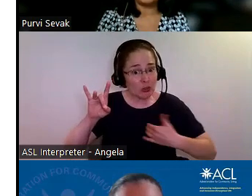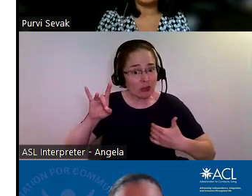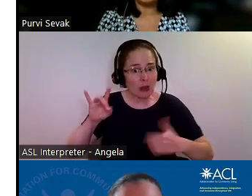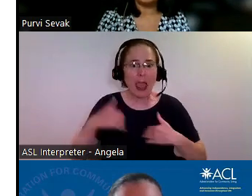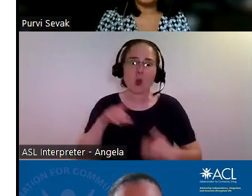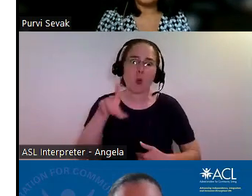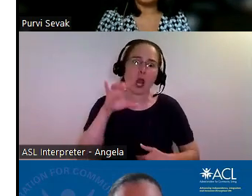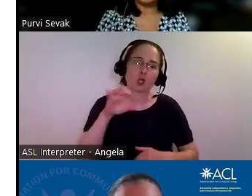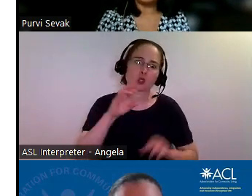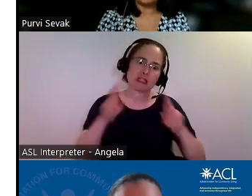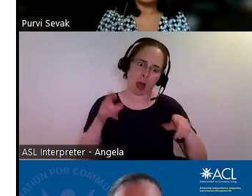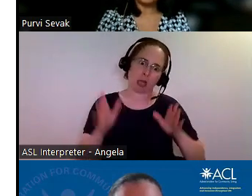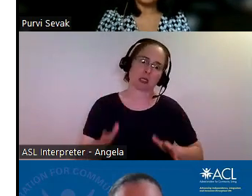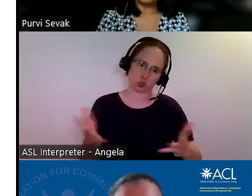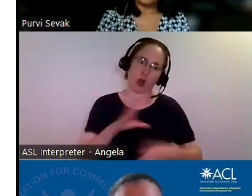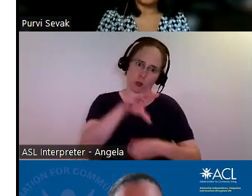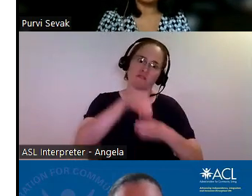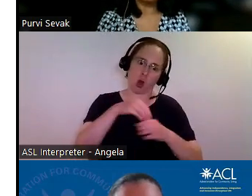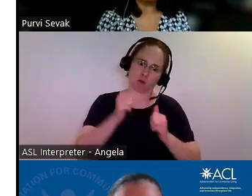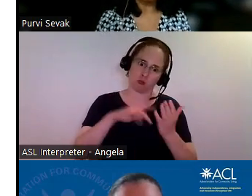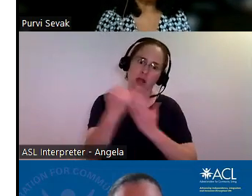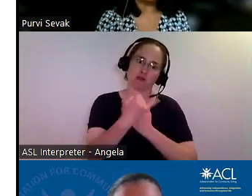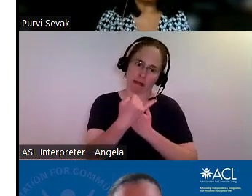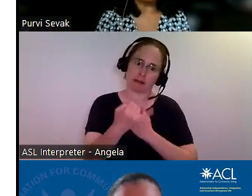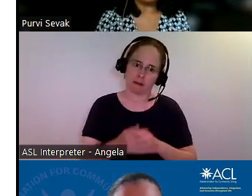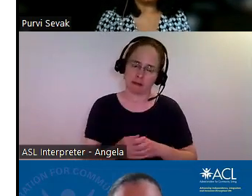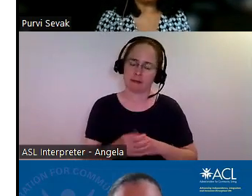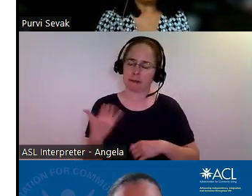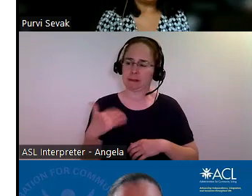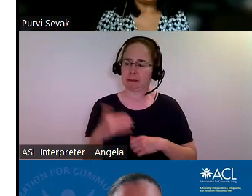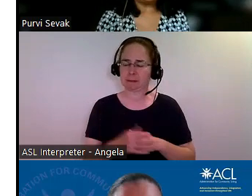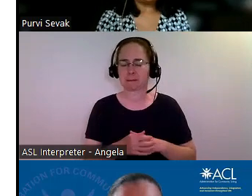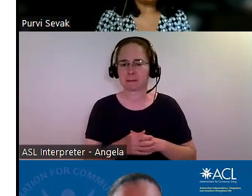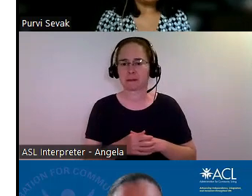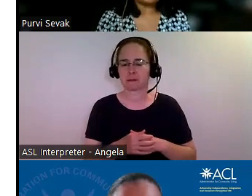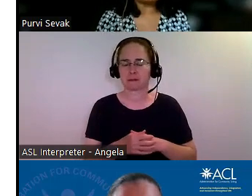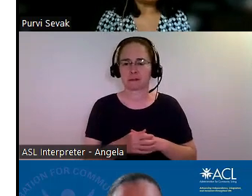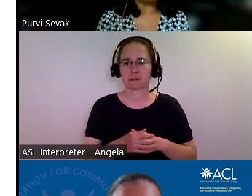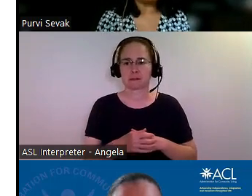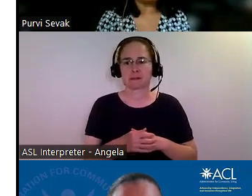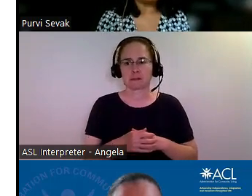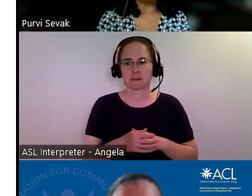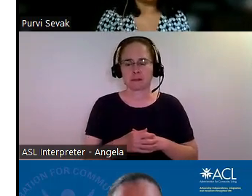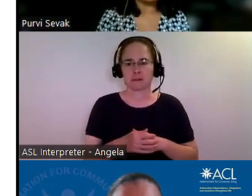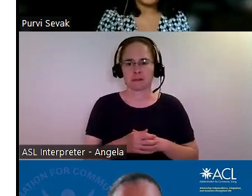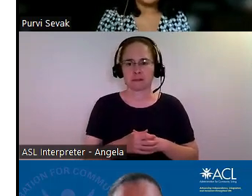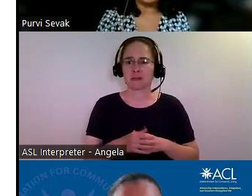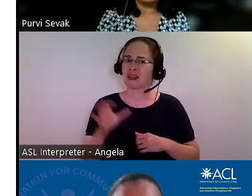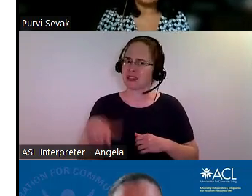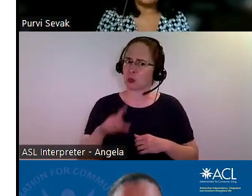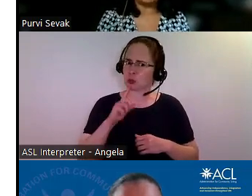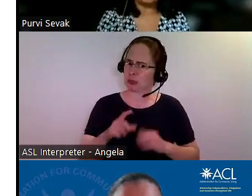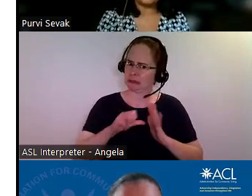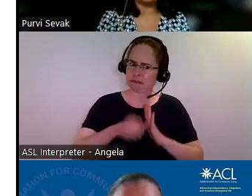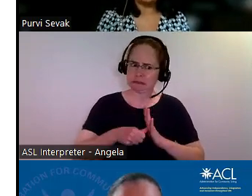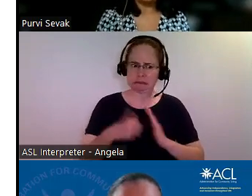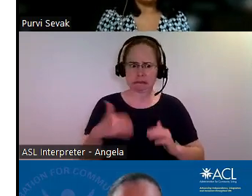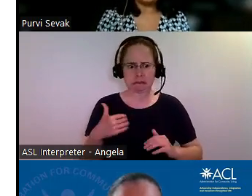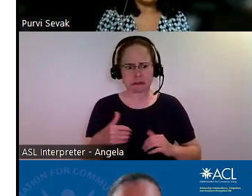be involved in the project. So, I think that that was really telling that you can't just go